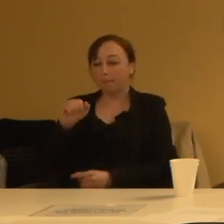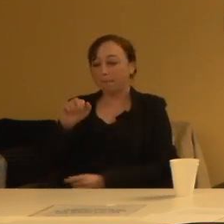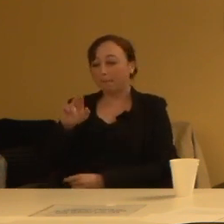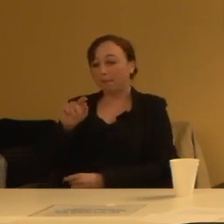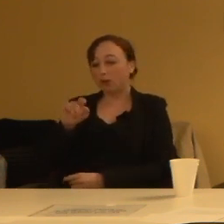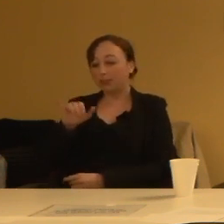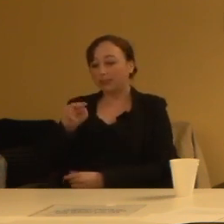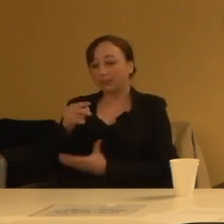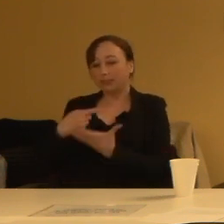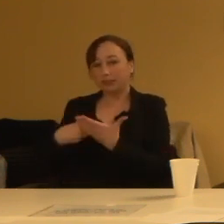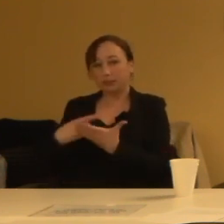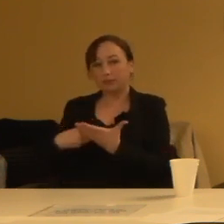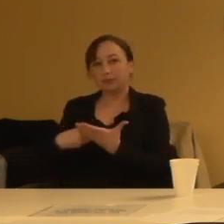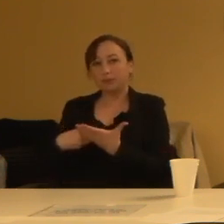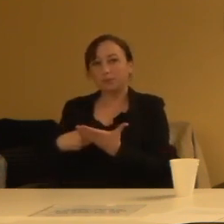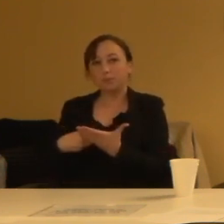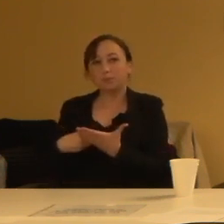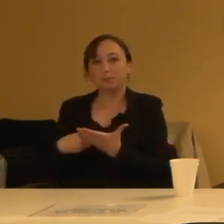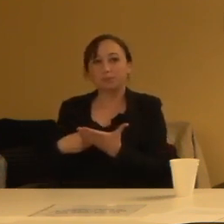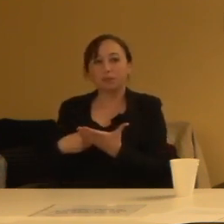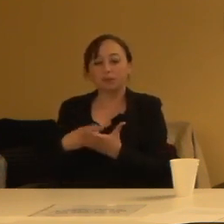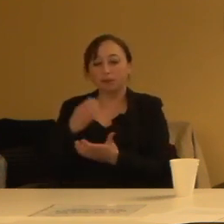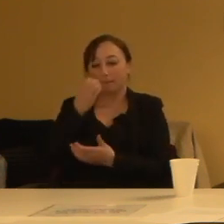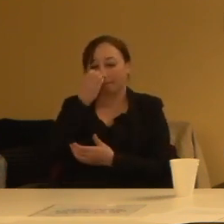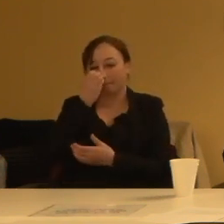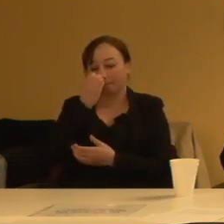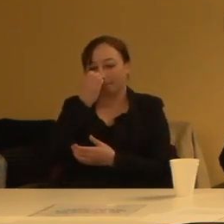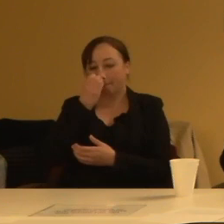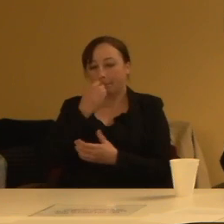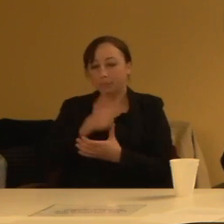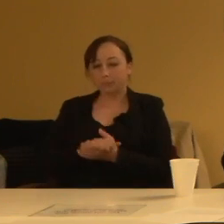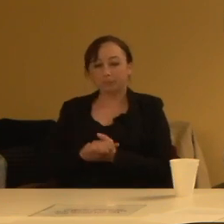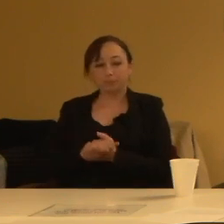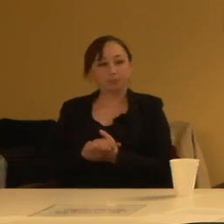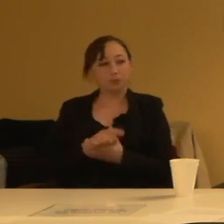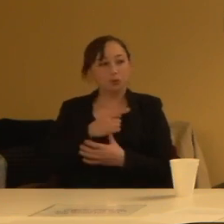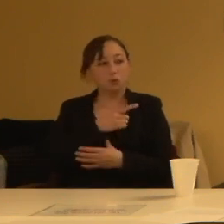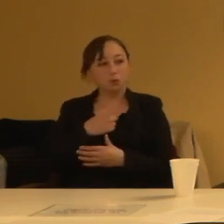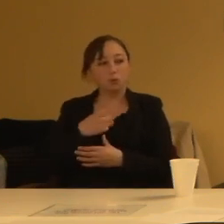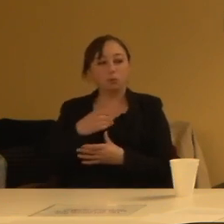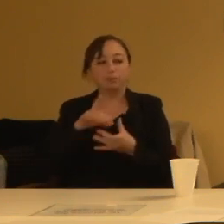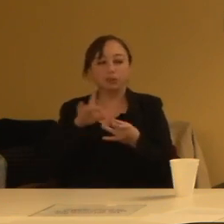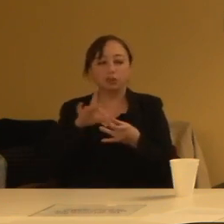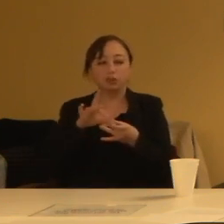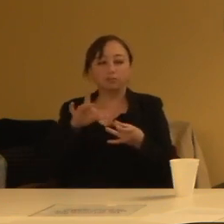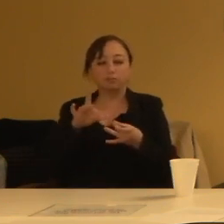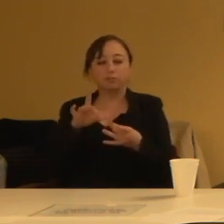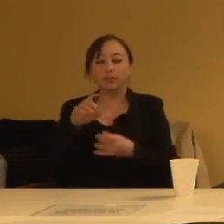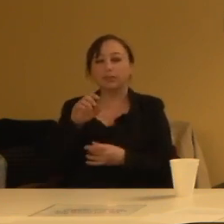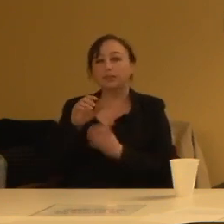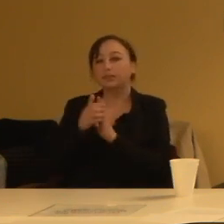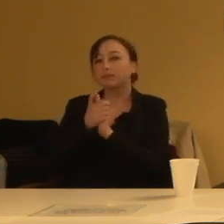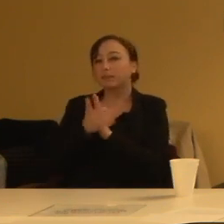And one of you mentioned also the question of skillset, right?